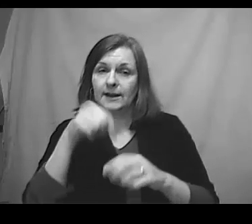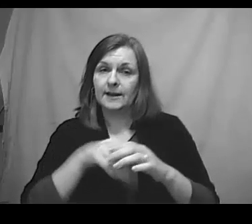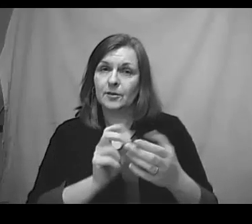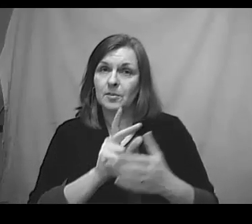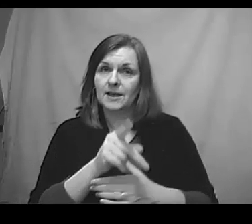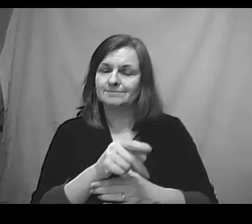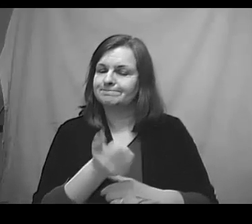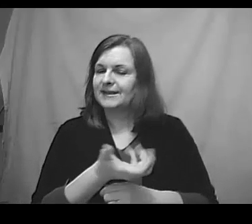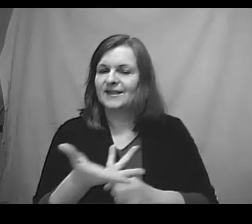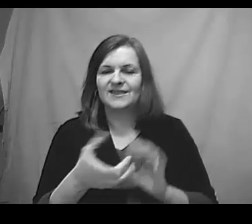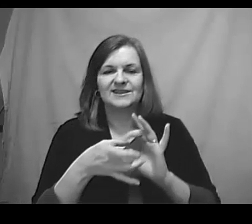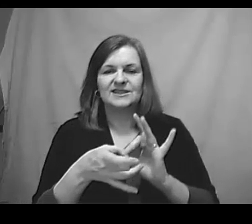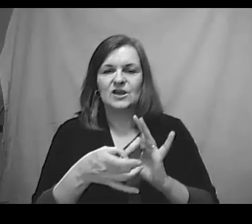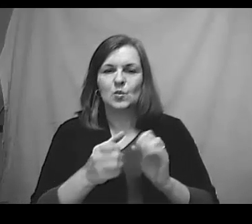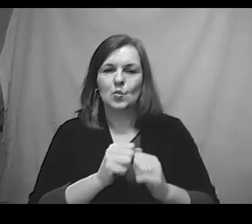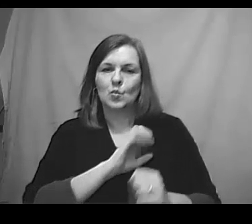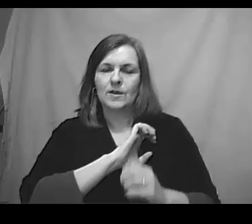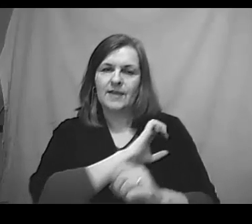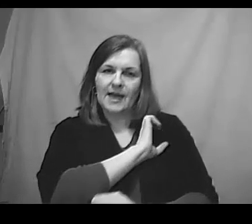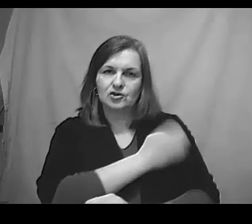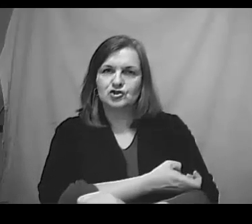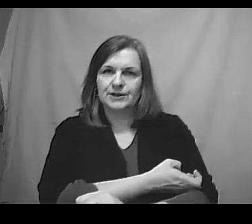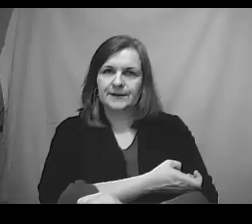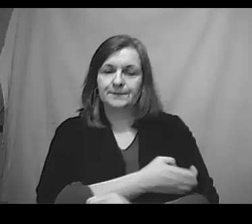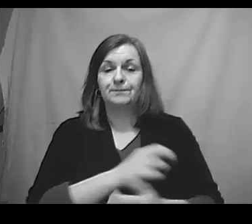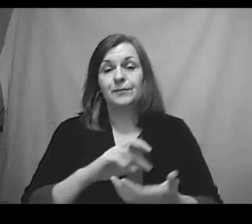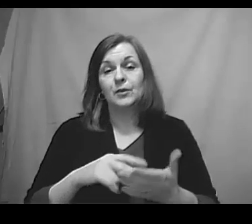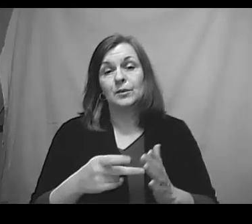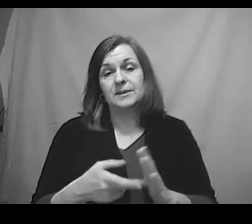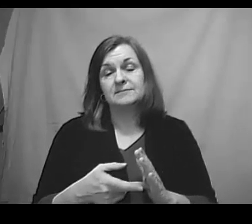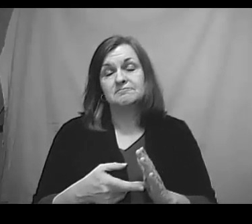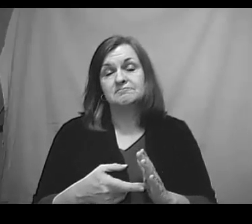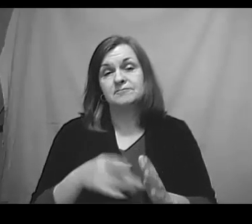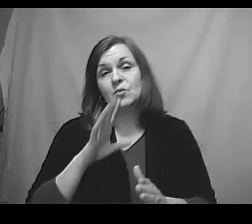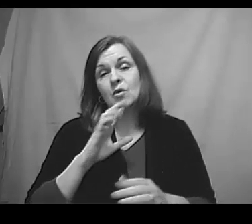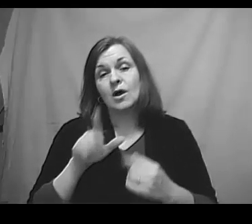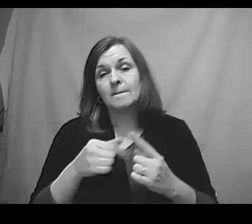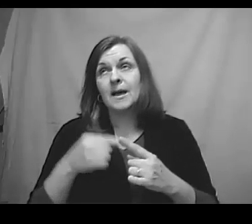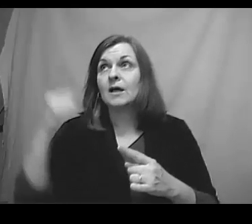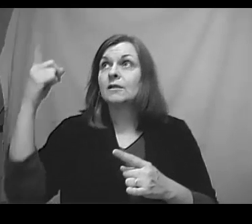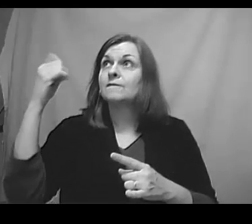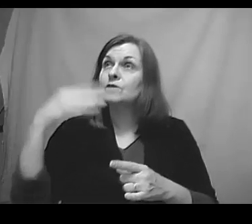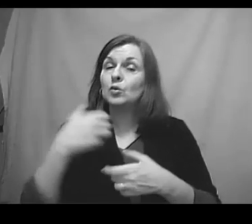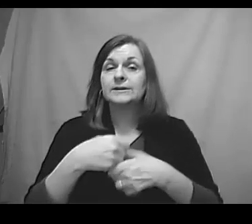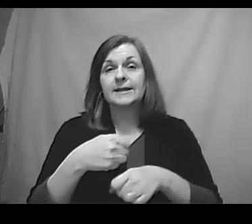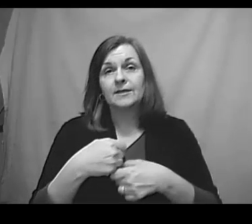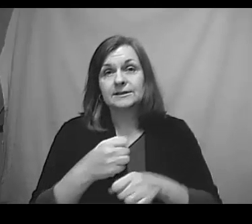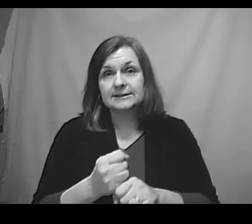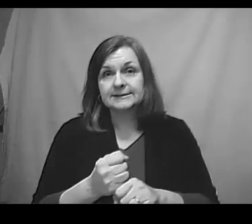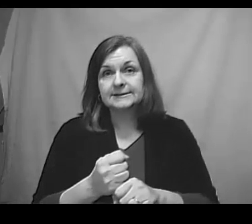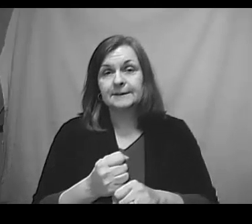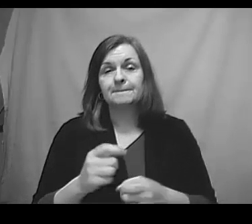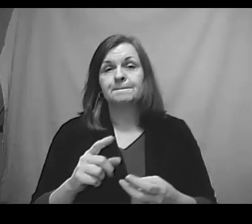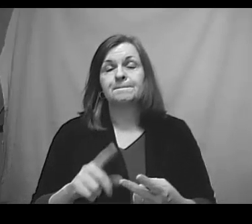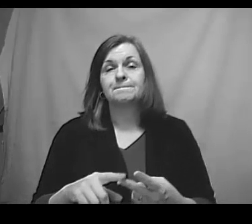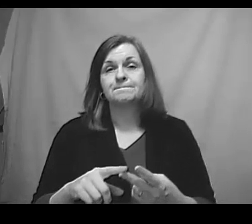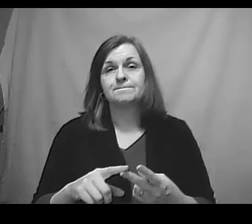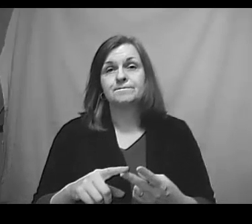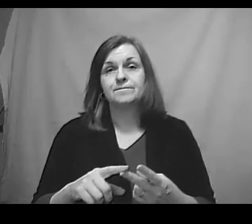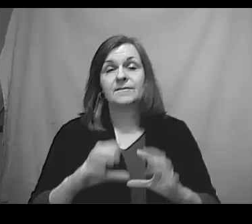so anything associated with energy so in that case were to be talking about photosynthesis